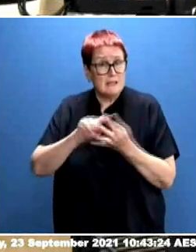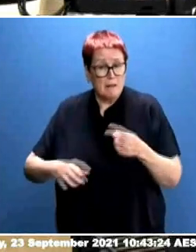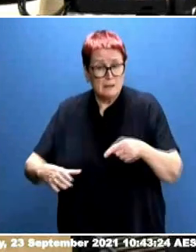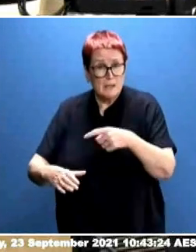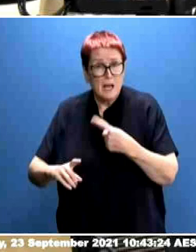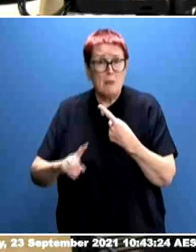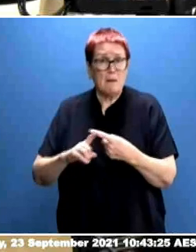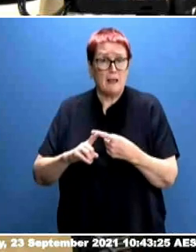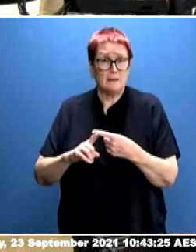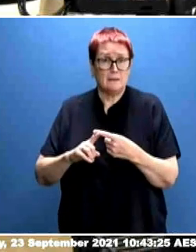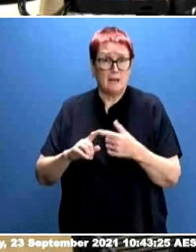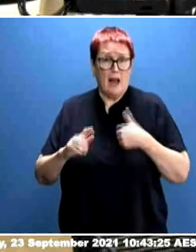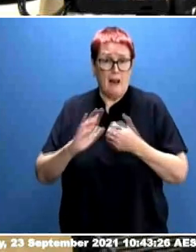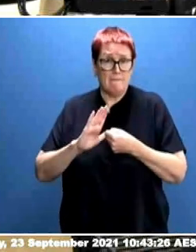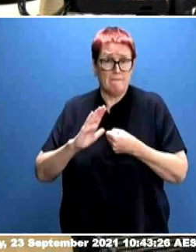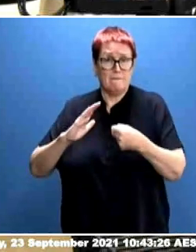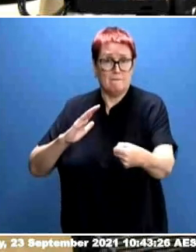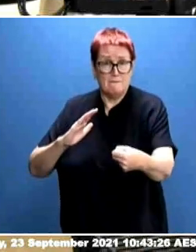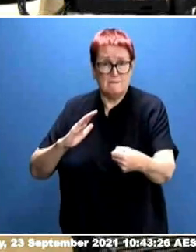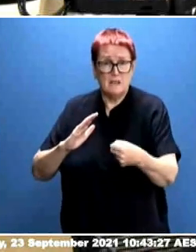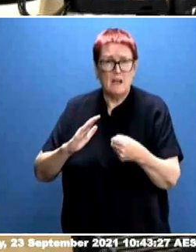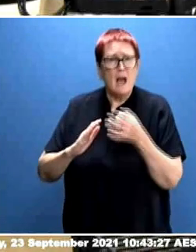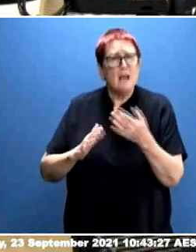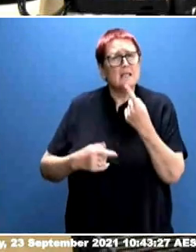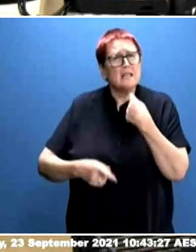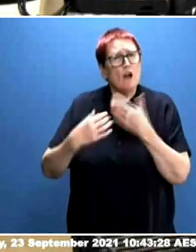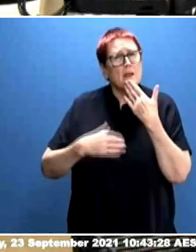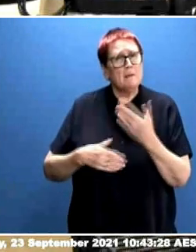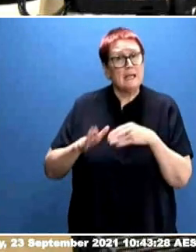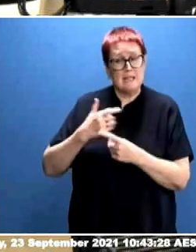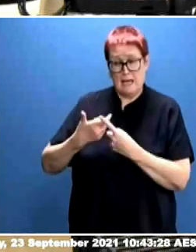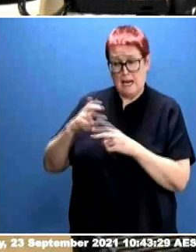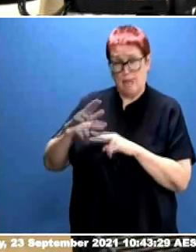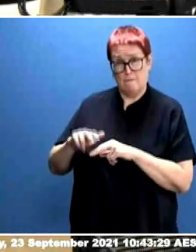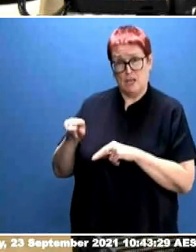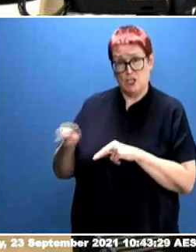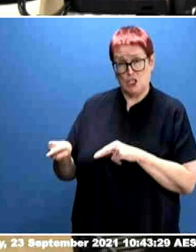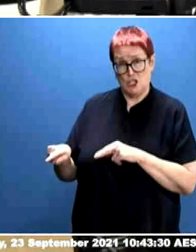what specifically is done at Kath French to address,